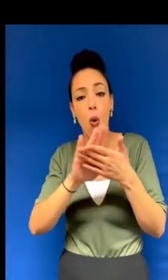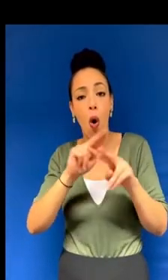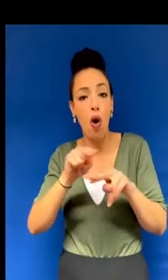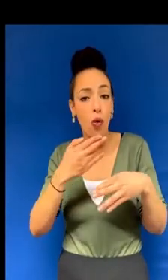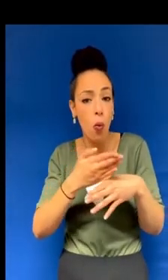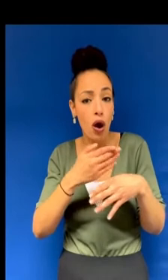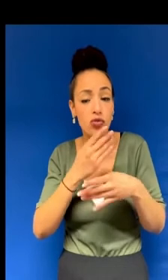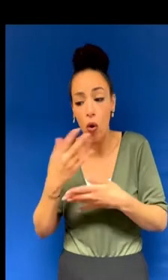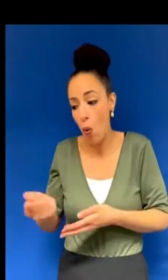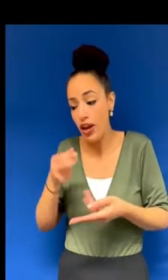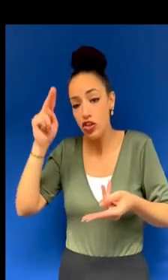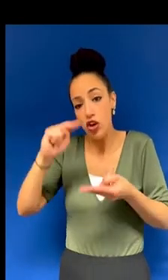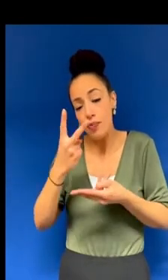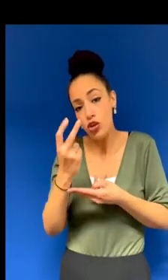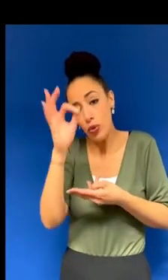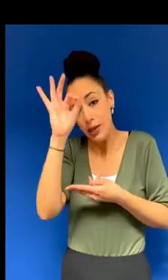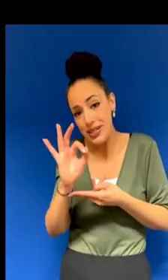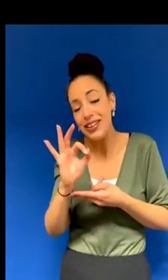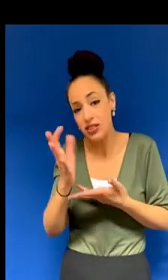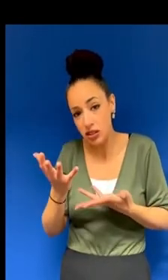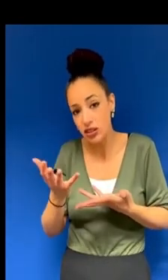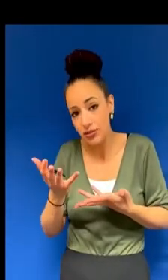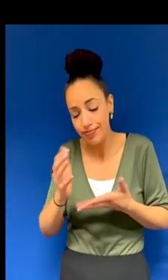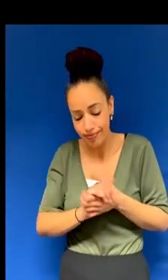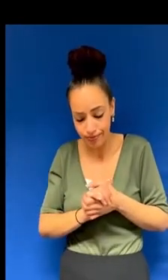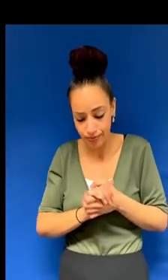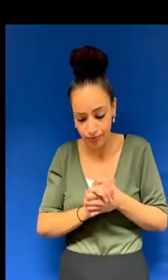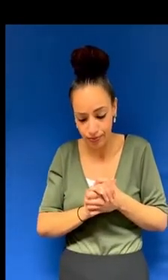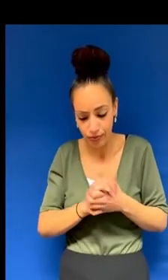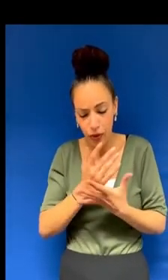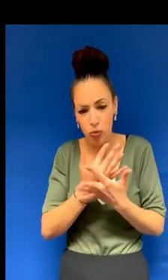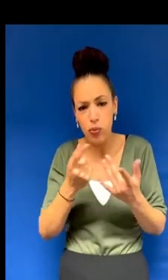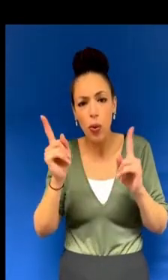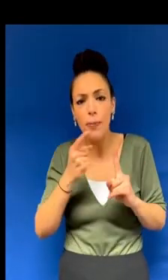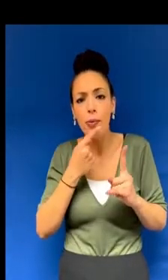are falling into debt. Because either they've been furloughed, and therefore their wages have